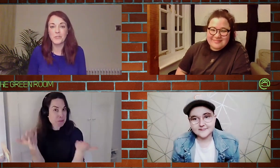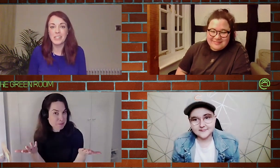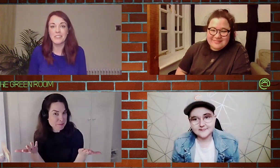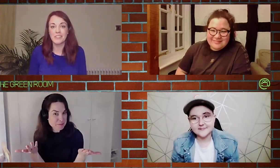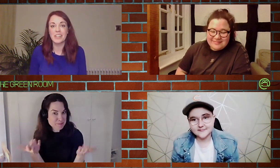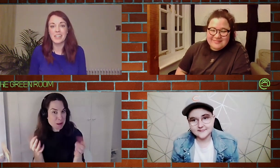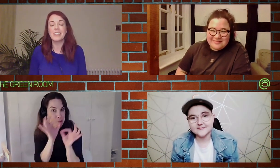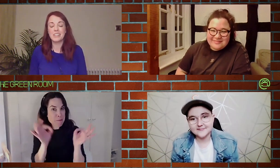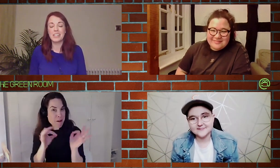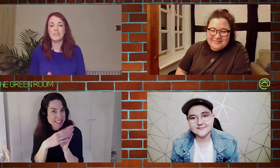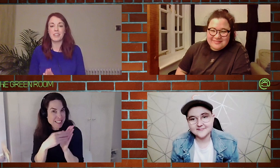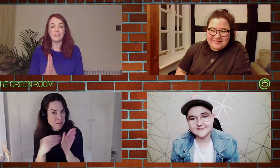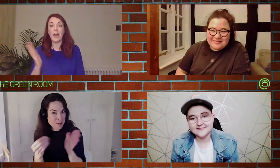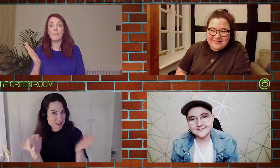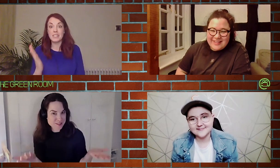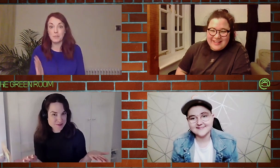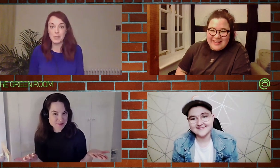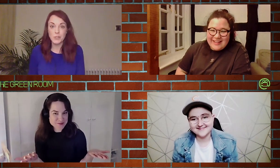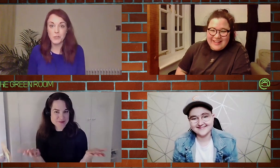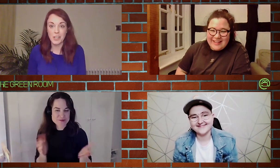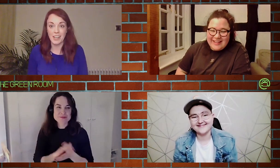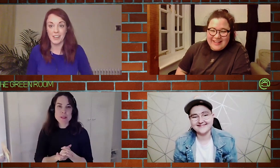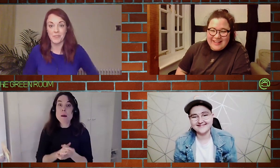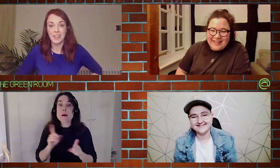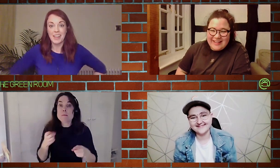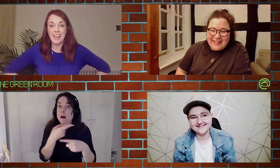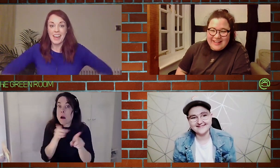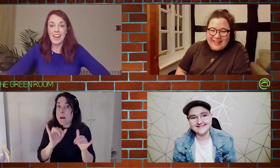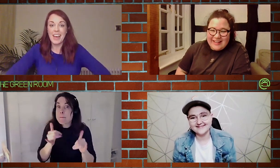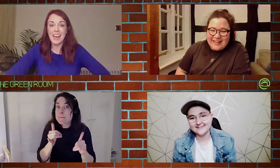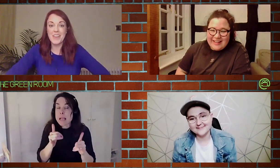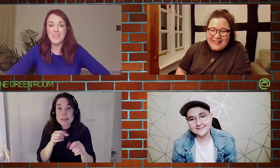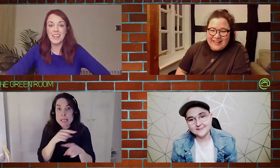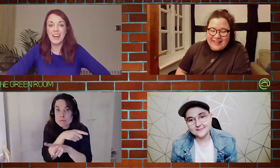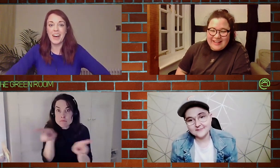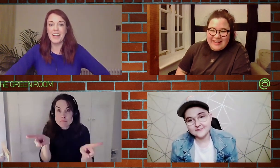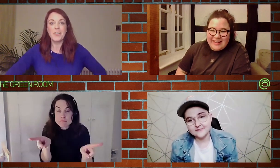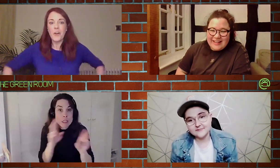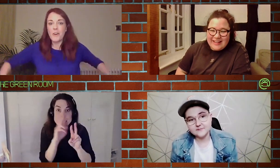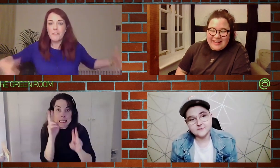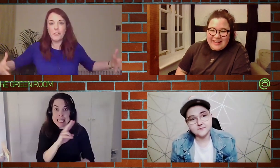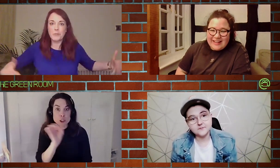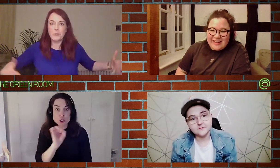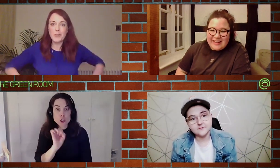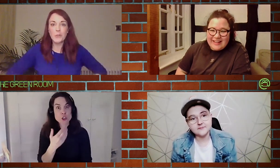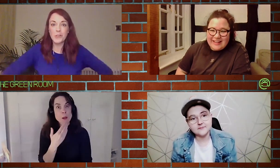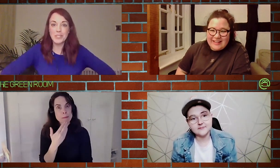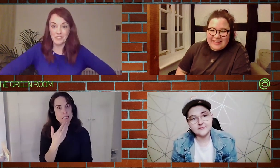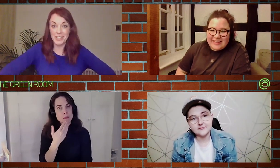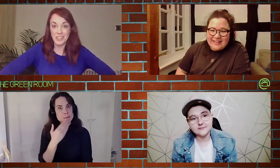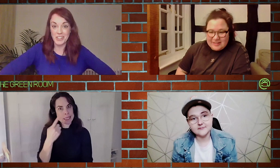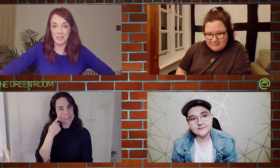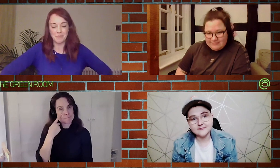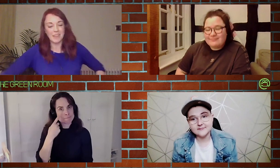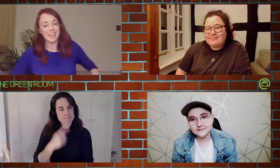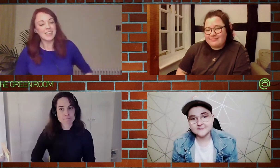lovely. Really lovely. And if you haven't seen it please do check it out. Folks we are so close to finishing.